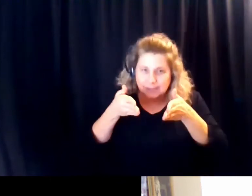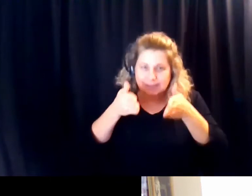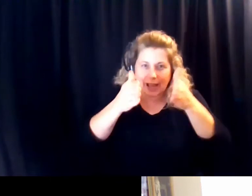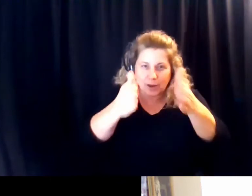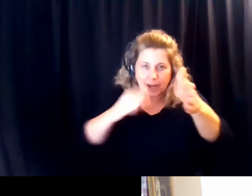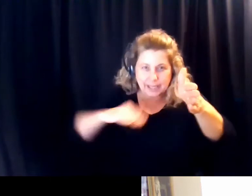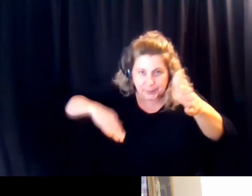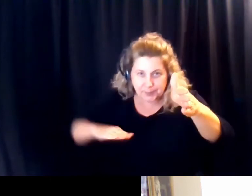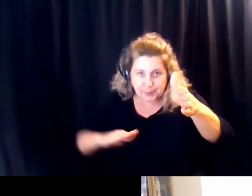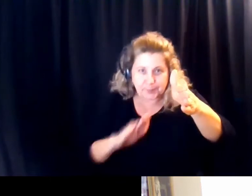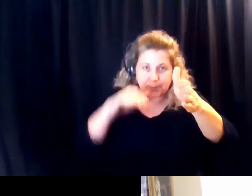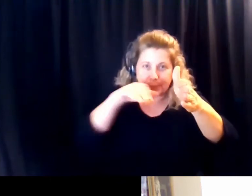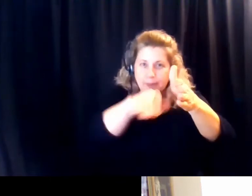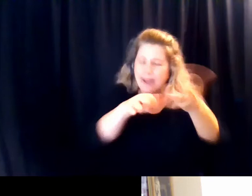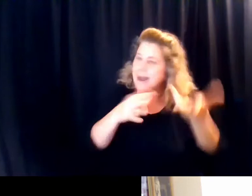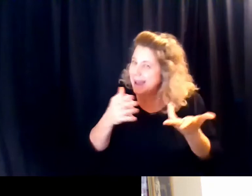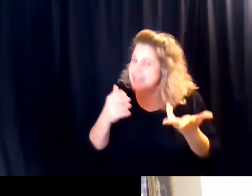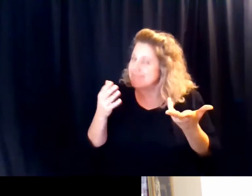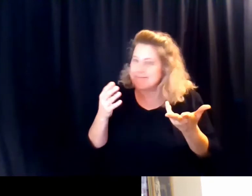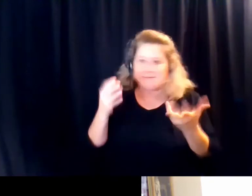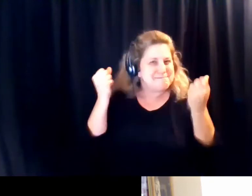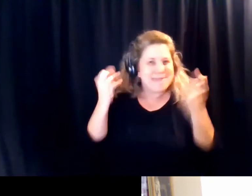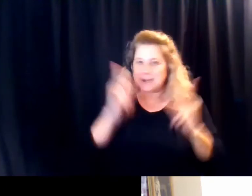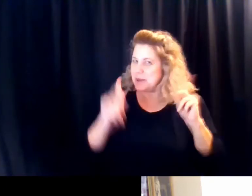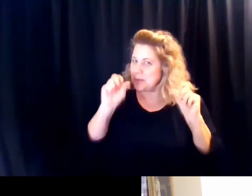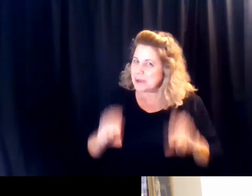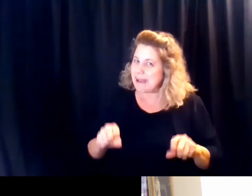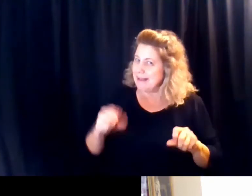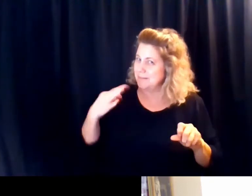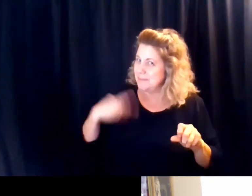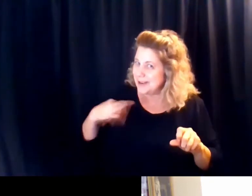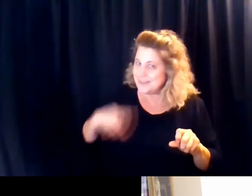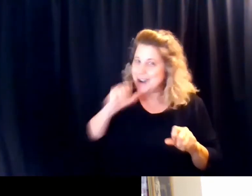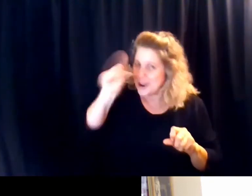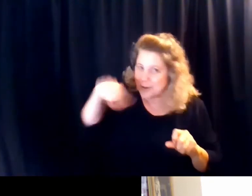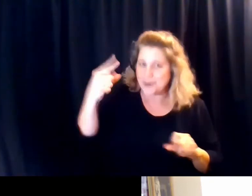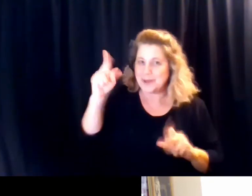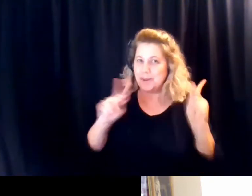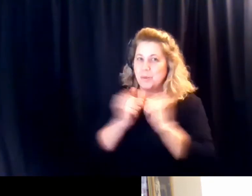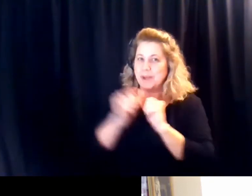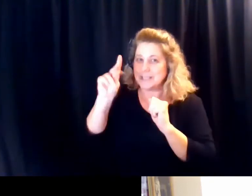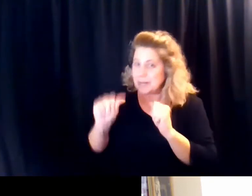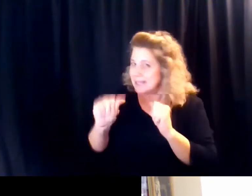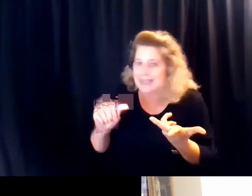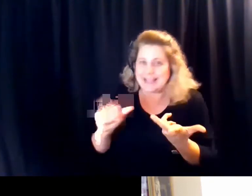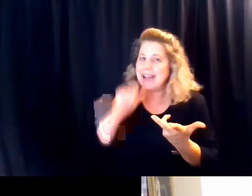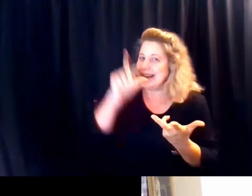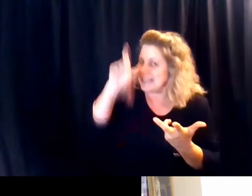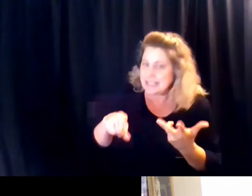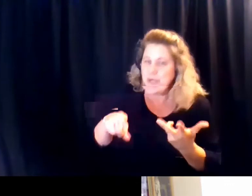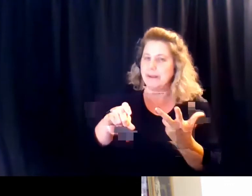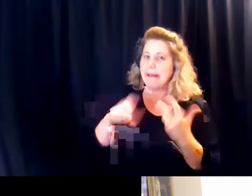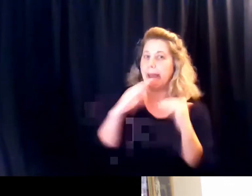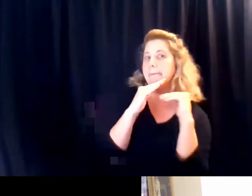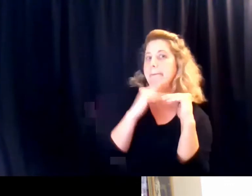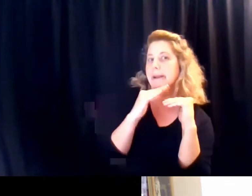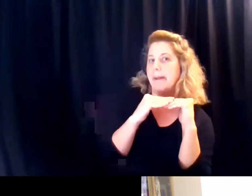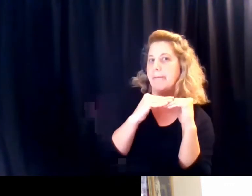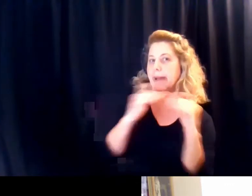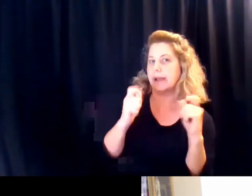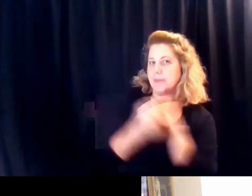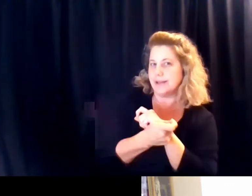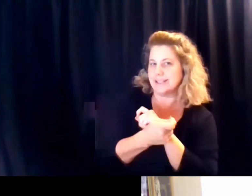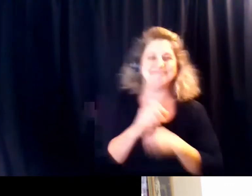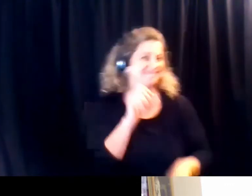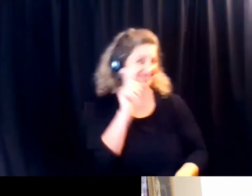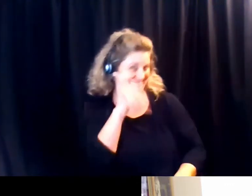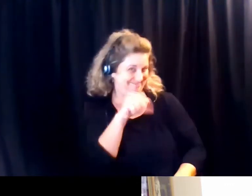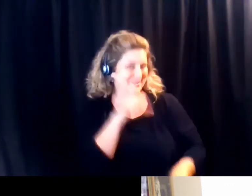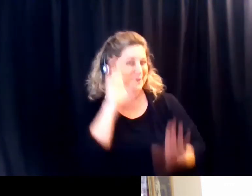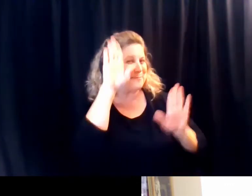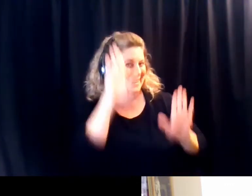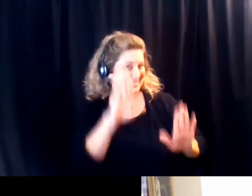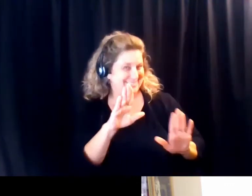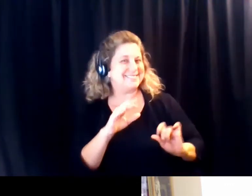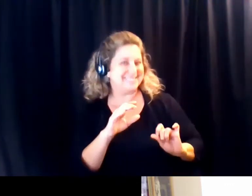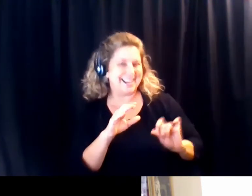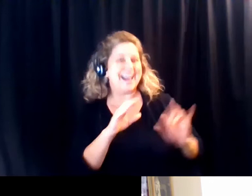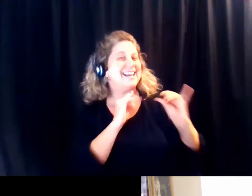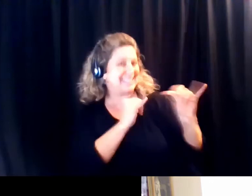Judith Heumann: When you look at modify a building like putting in an electric door opener and they say they don't have the money, you don't. They can't just look at this little part of the budget.